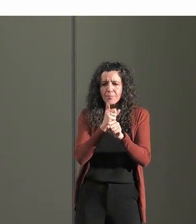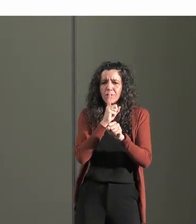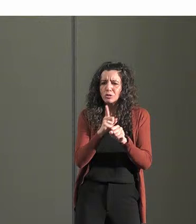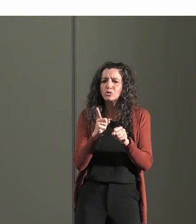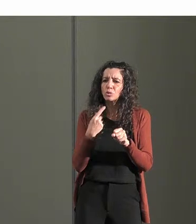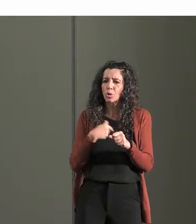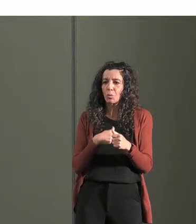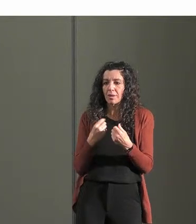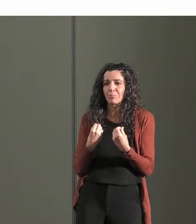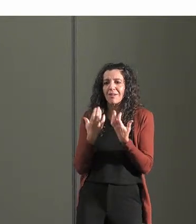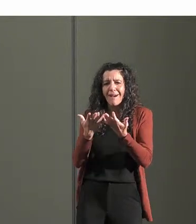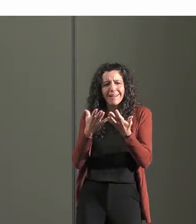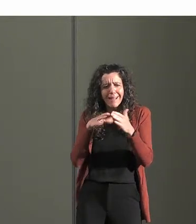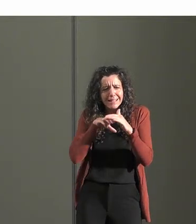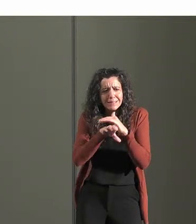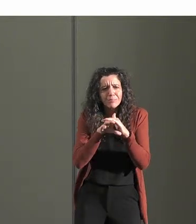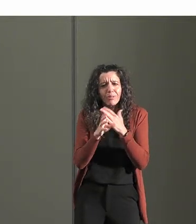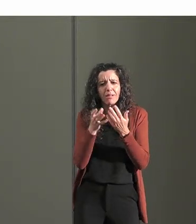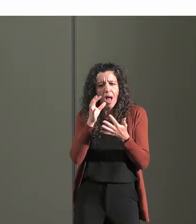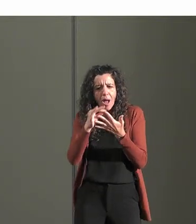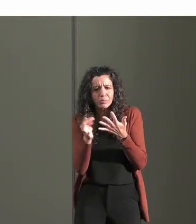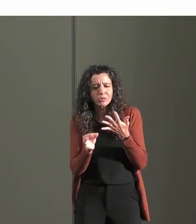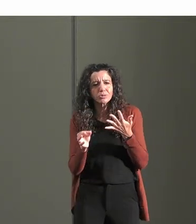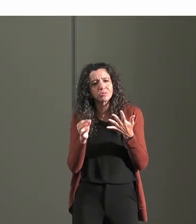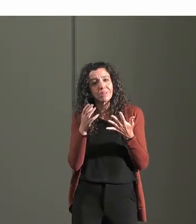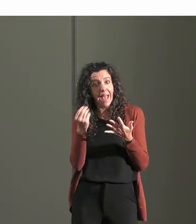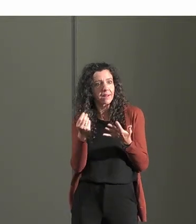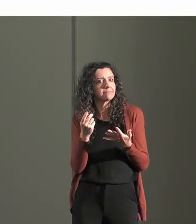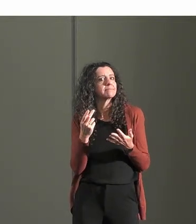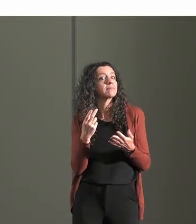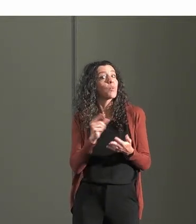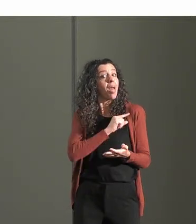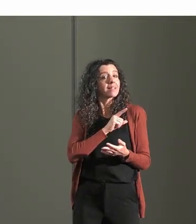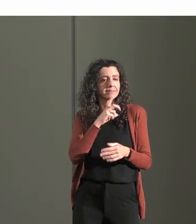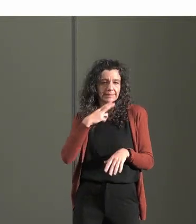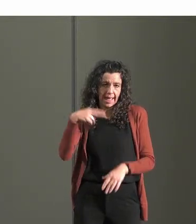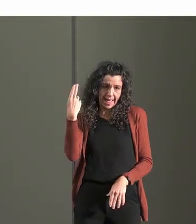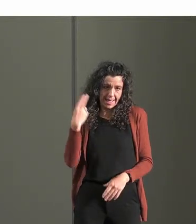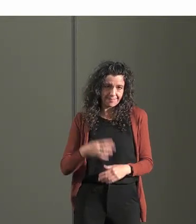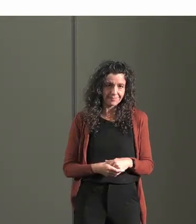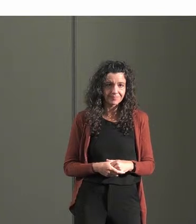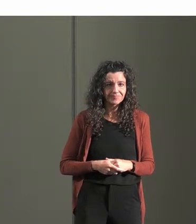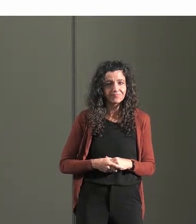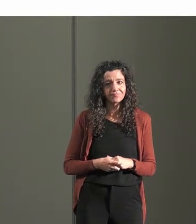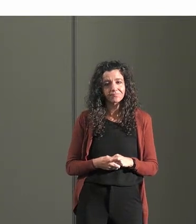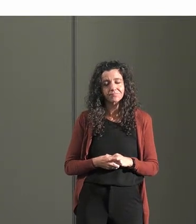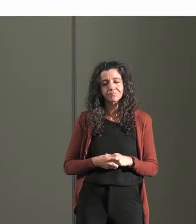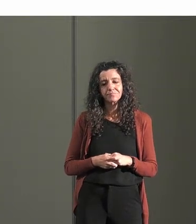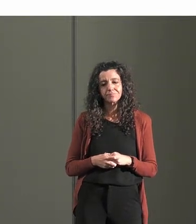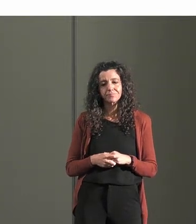applicable today. This is something the team has worked hard to make sure we provide the accessible options and they